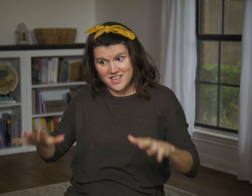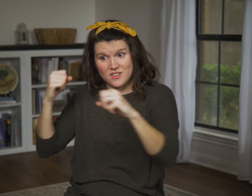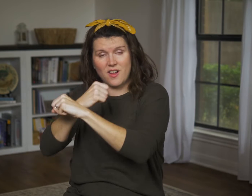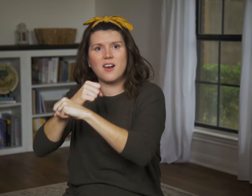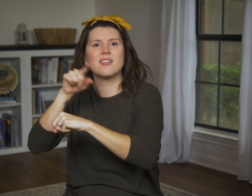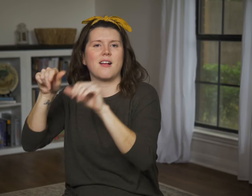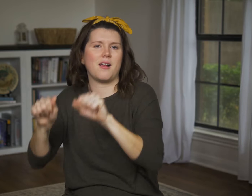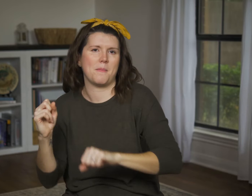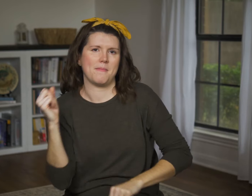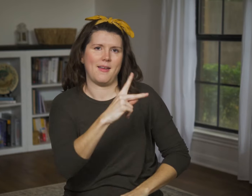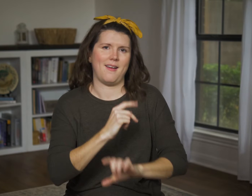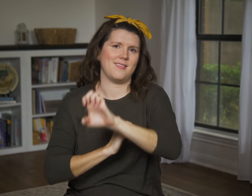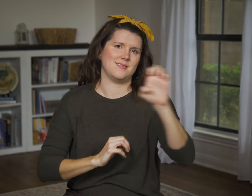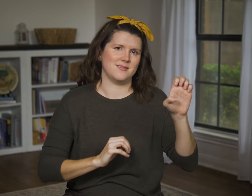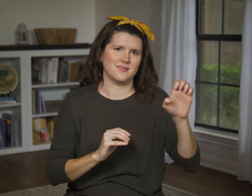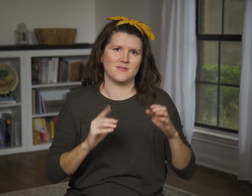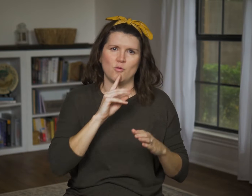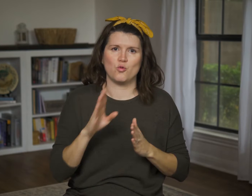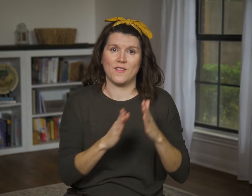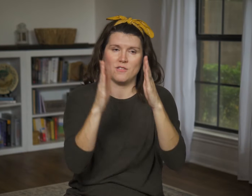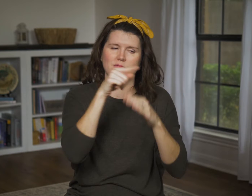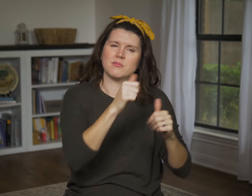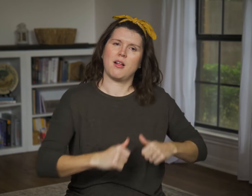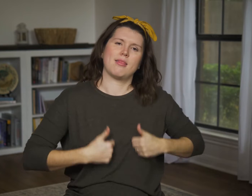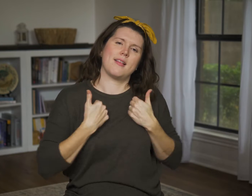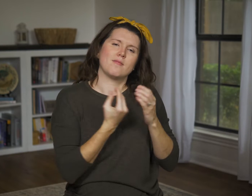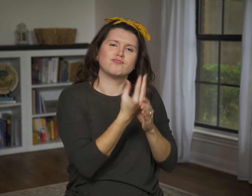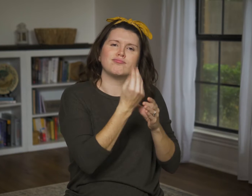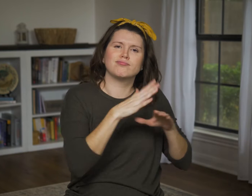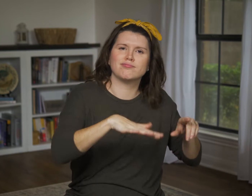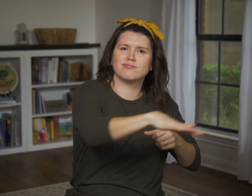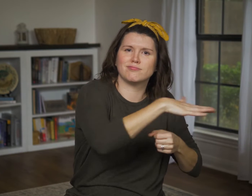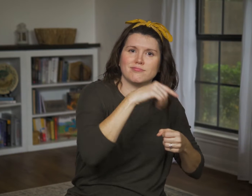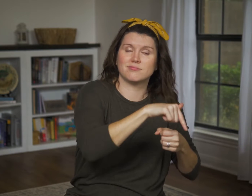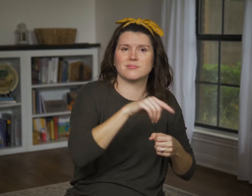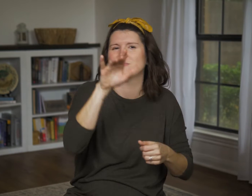and then they can come back east and live in the pasturelands